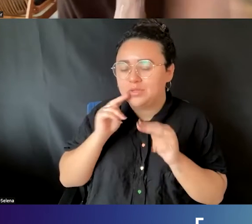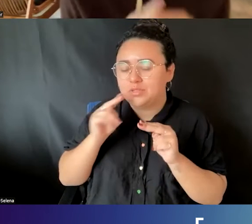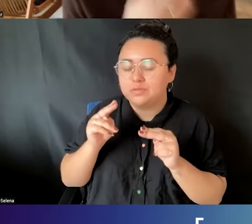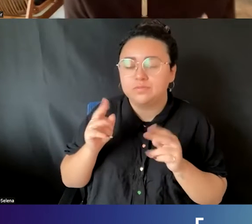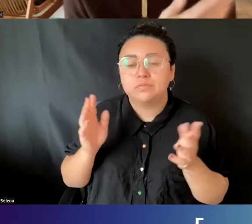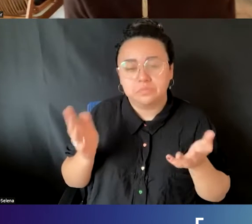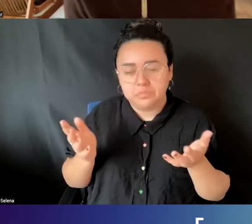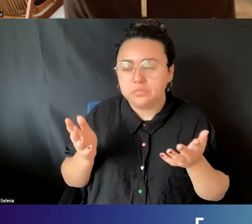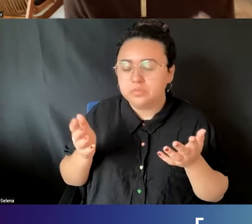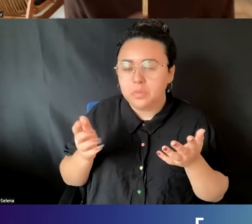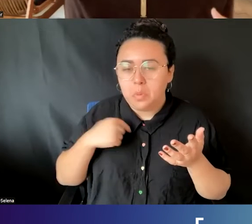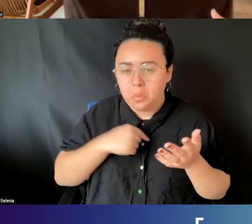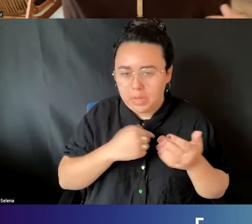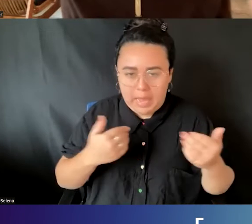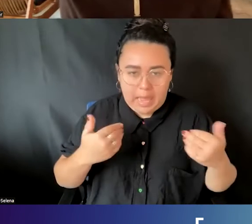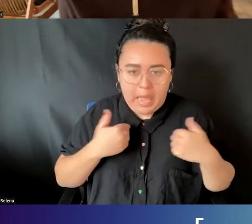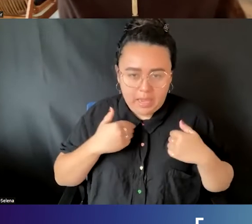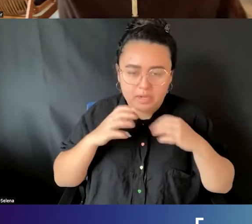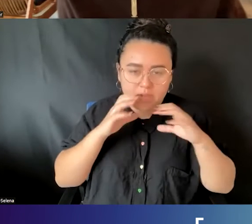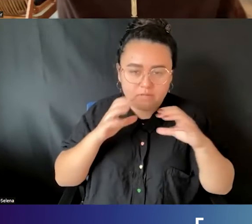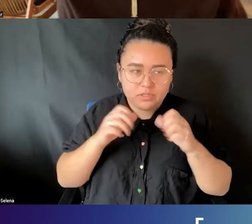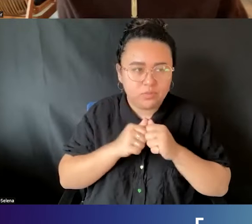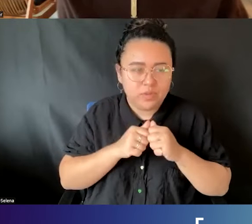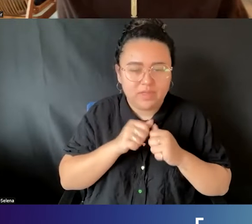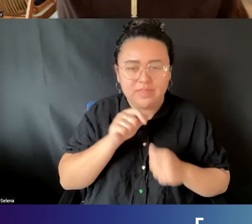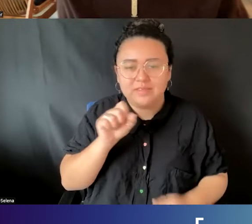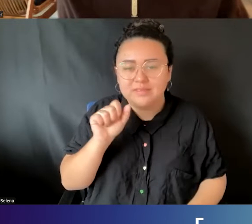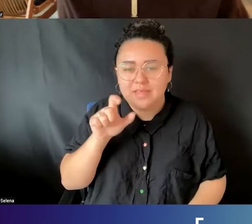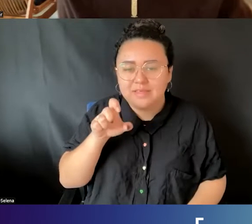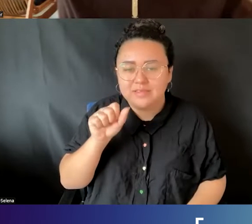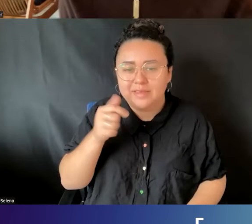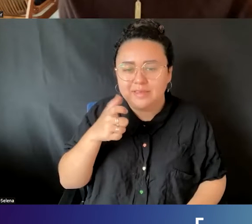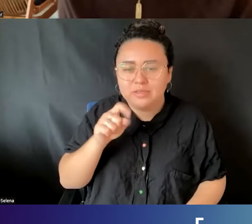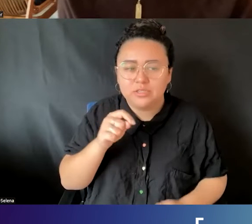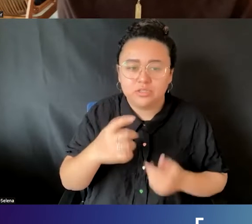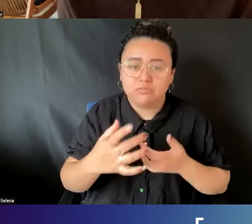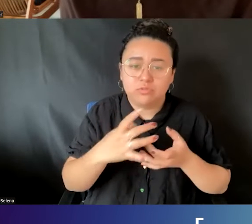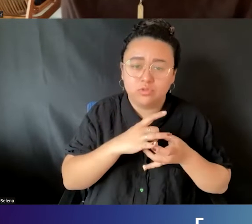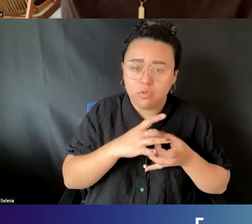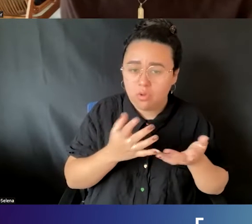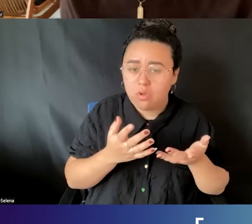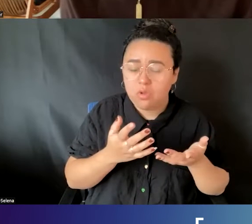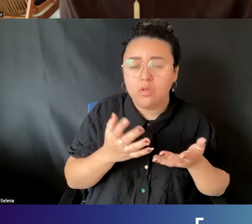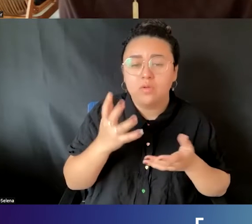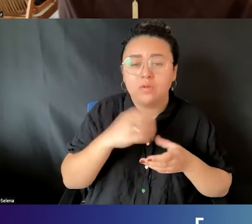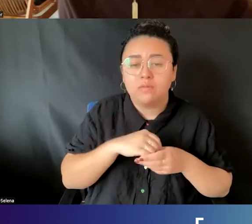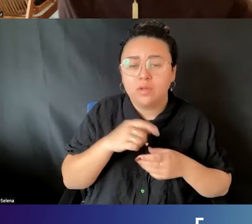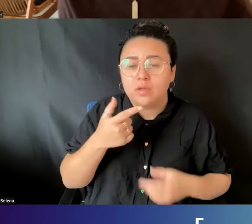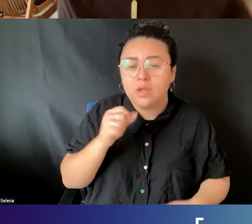know, we'd had conversations with different sales agents earlier on, you know, participated in like the Gotham Week and certain industry events